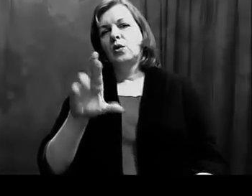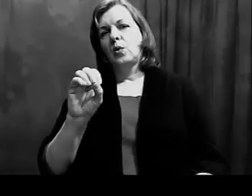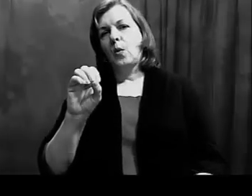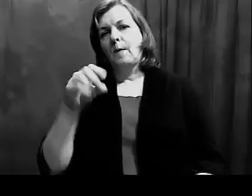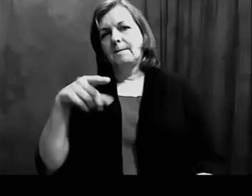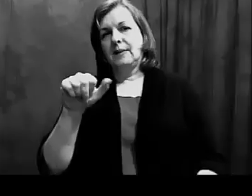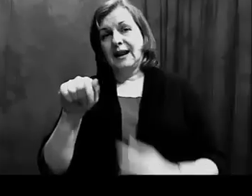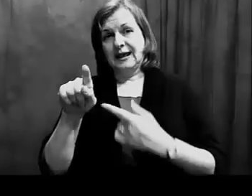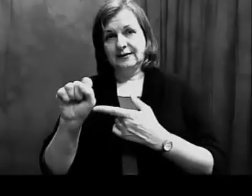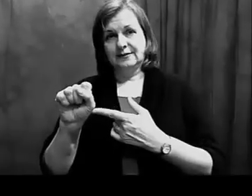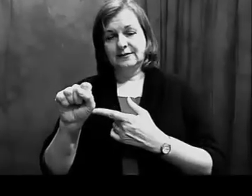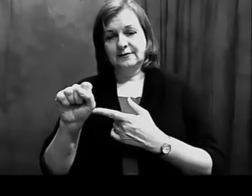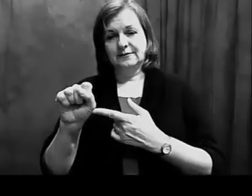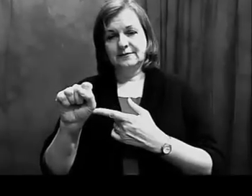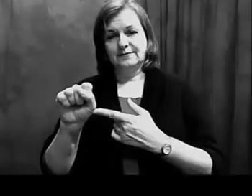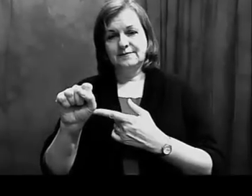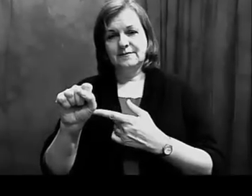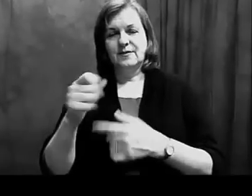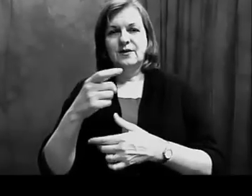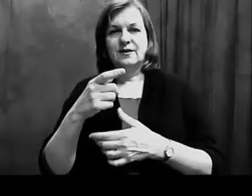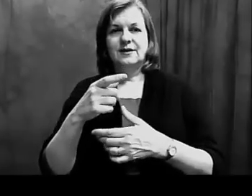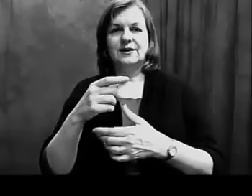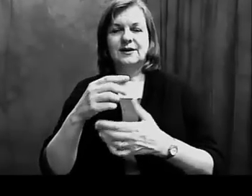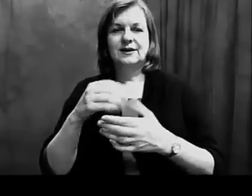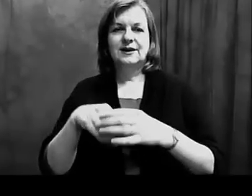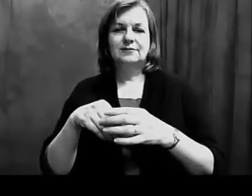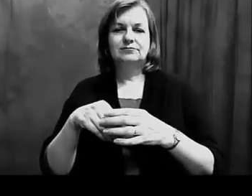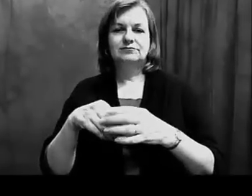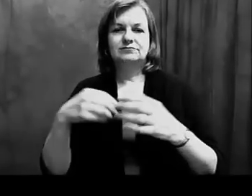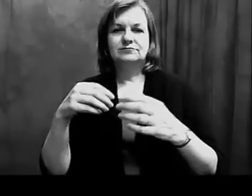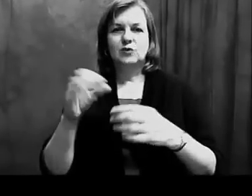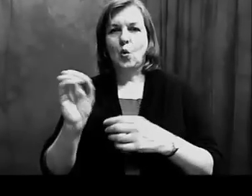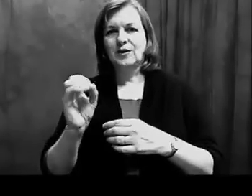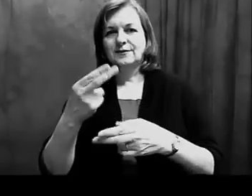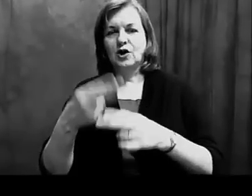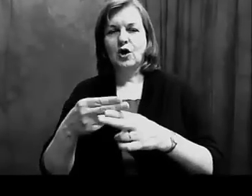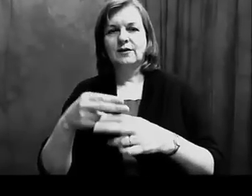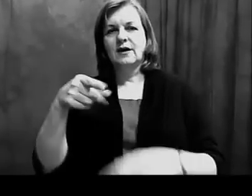chloroplasts in